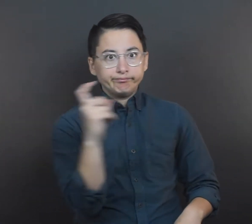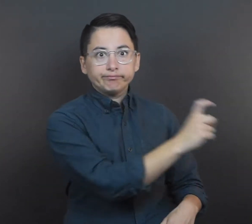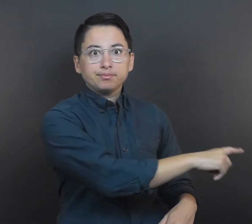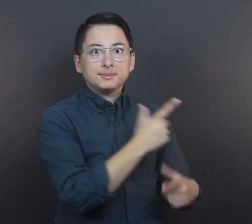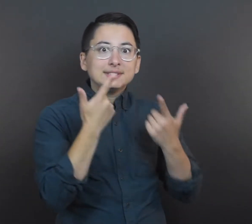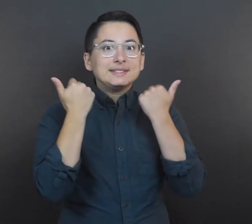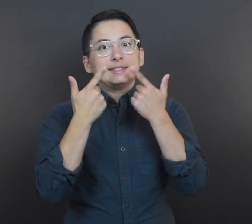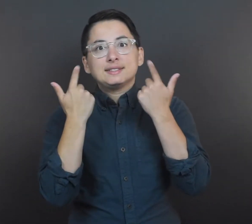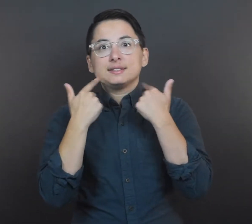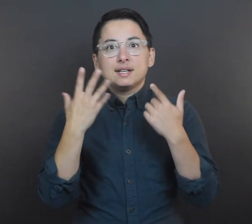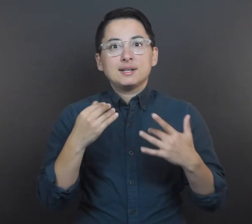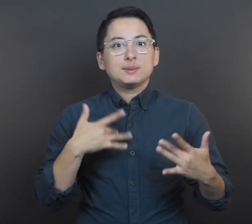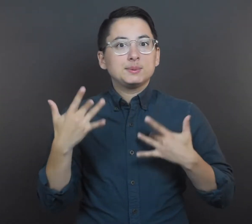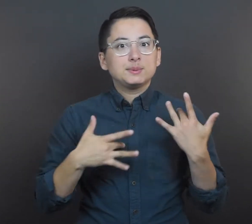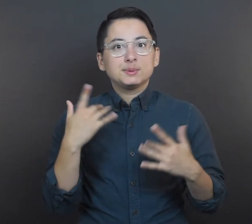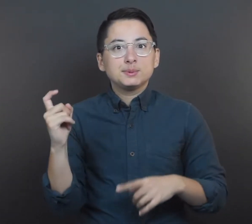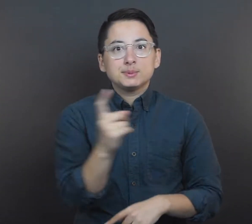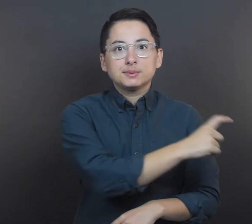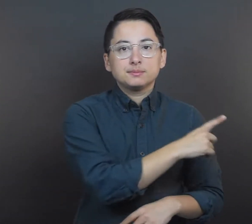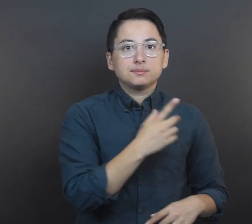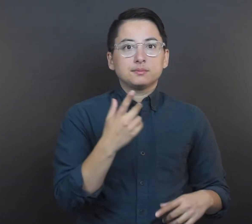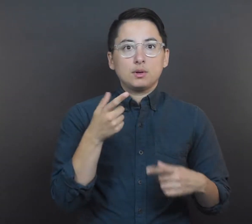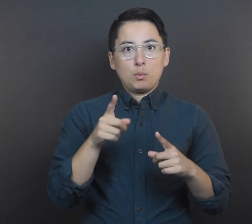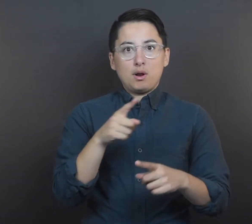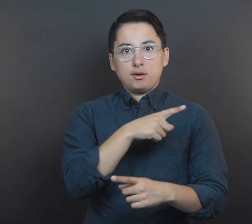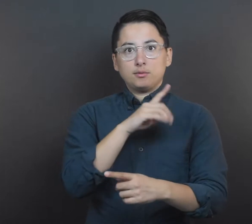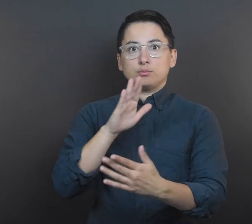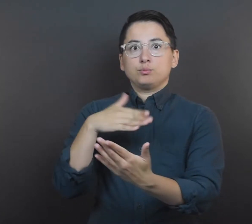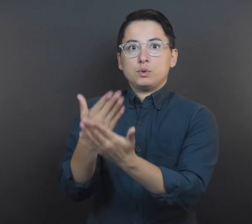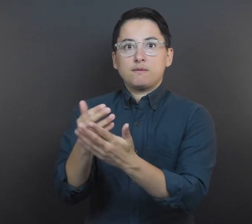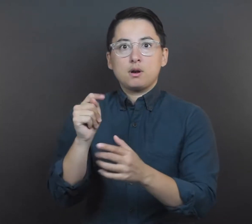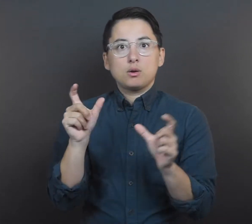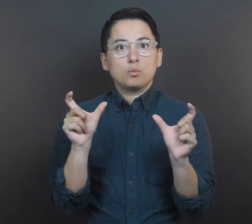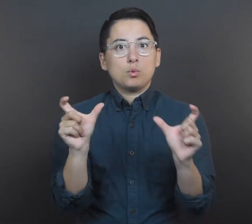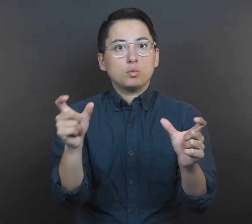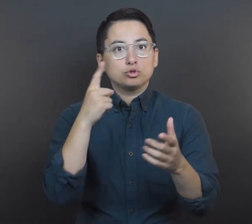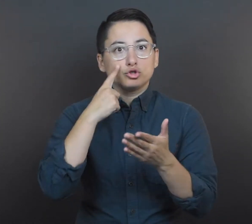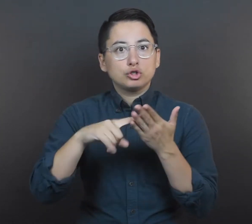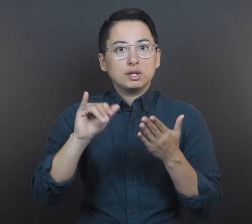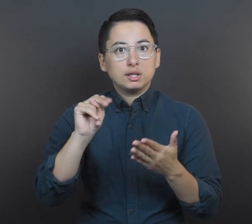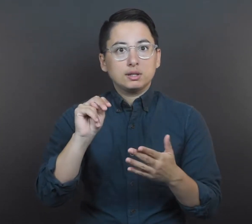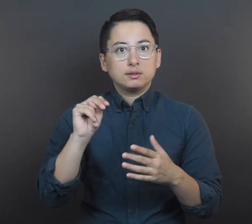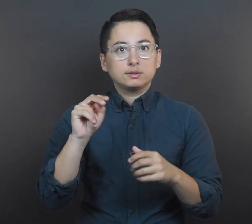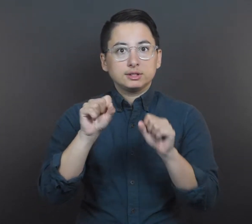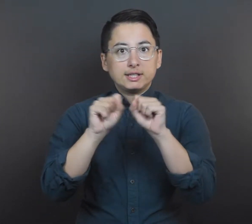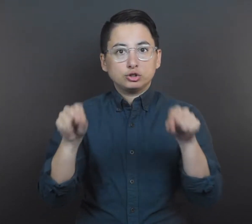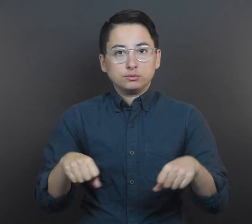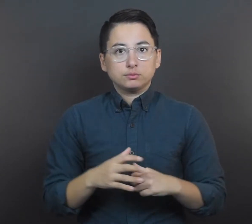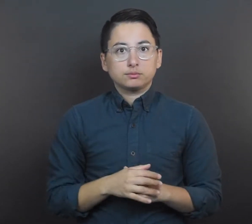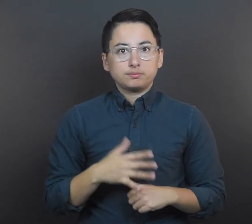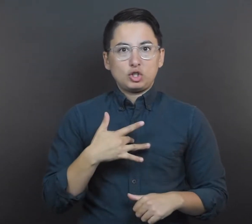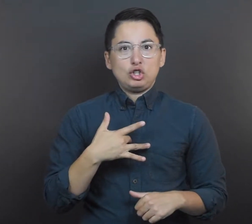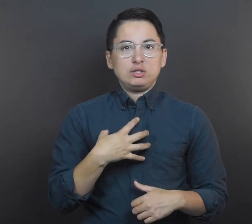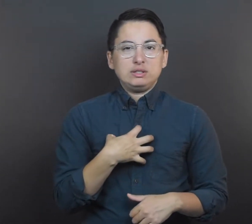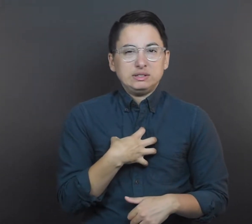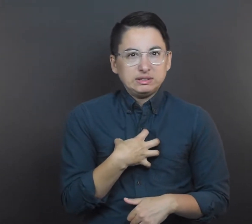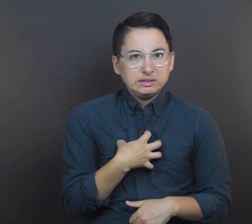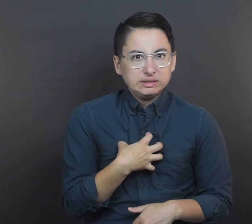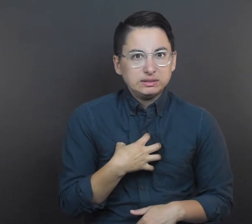the quarantine check-in station. My heart ached with all shades of emotions as I watch this little girl playing without